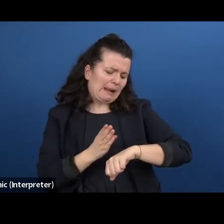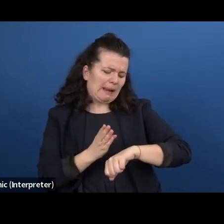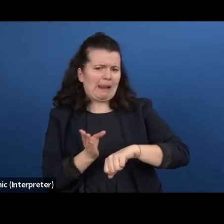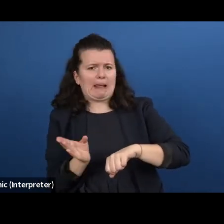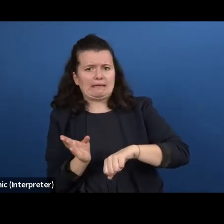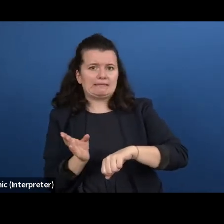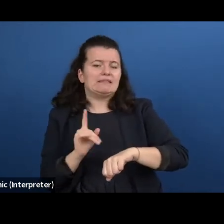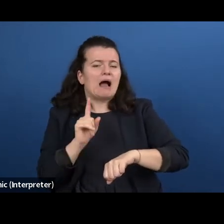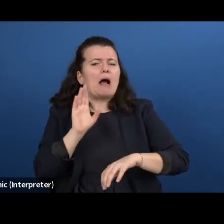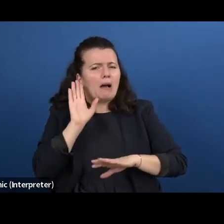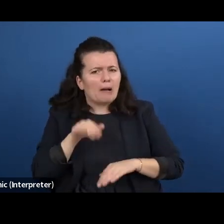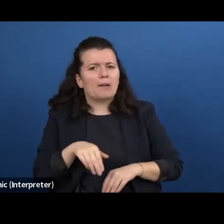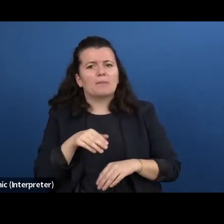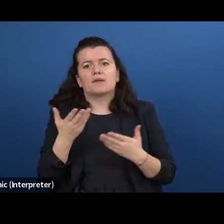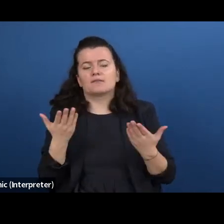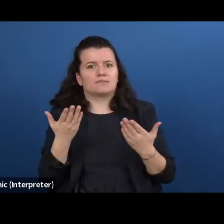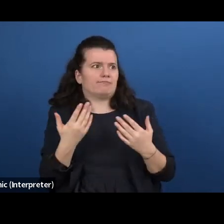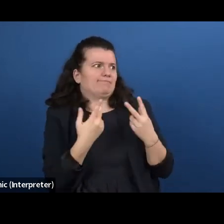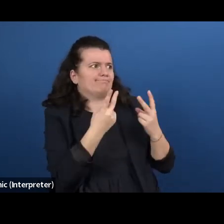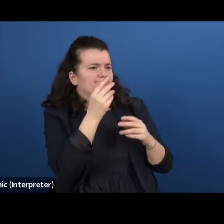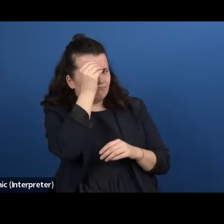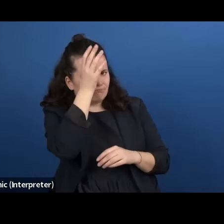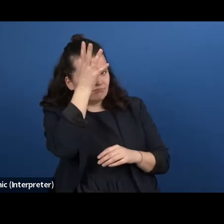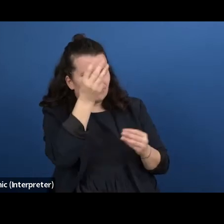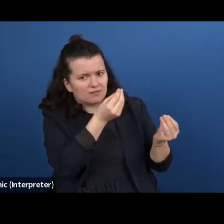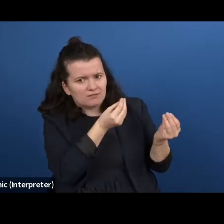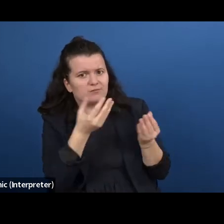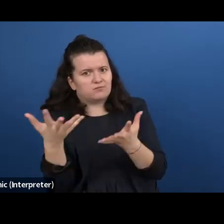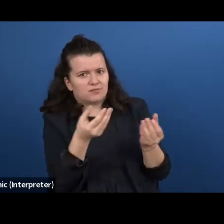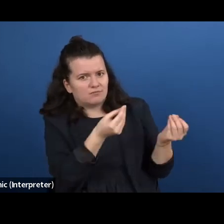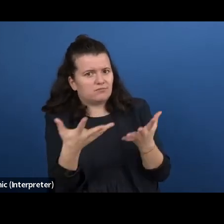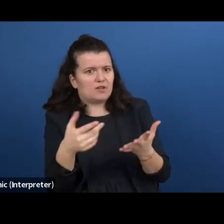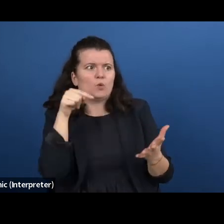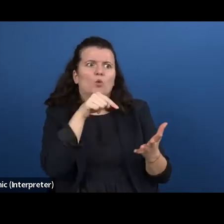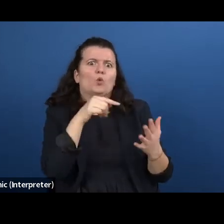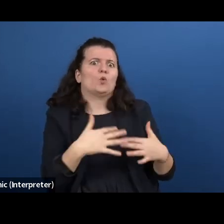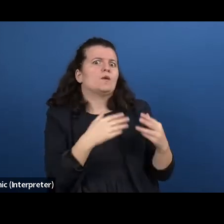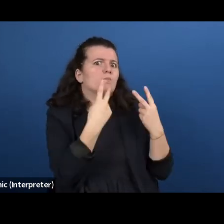That is why we are quite flexible in terms of the time we are giving to the speakers.